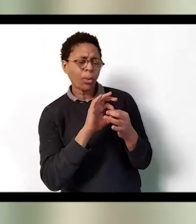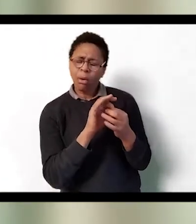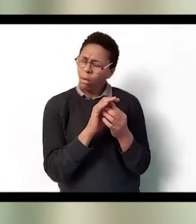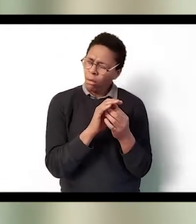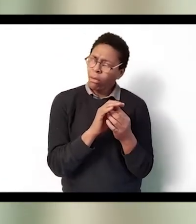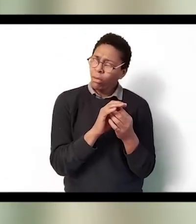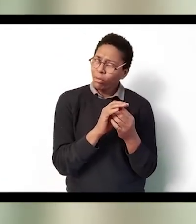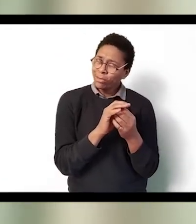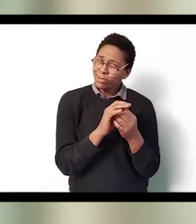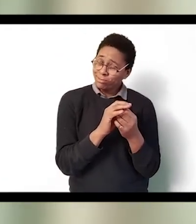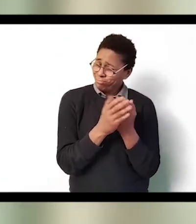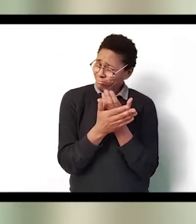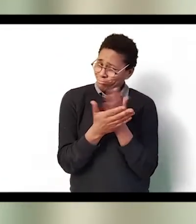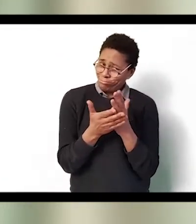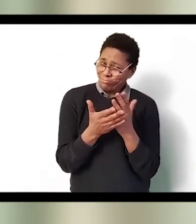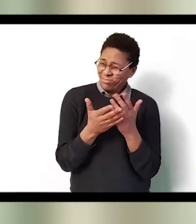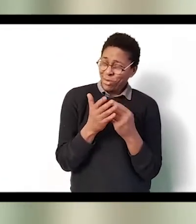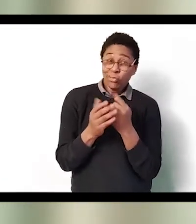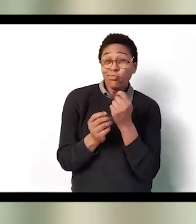To share, our tapestry.